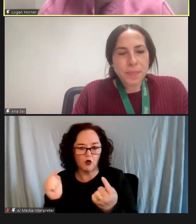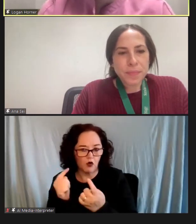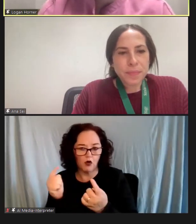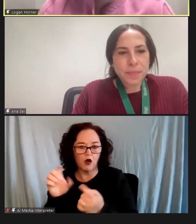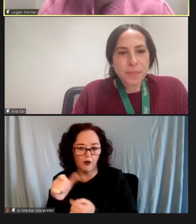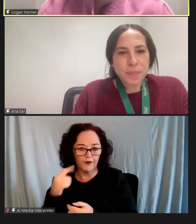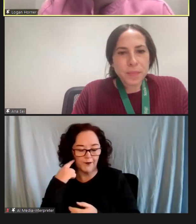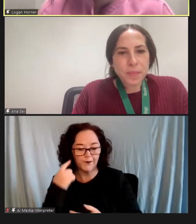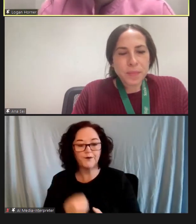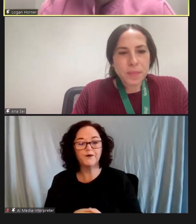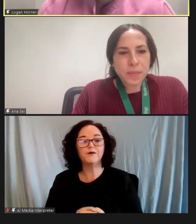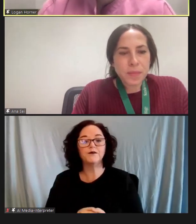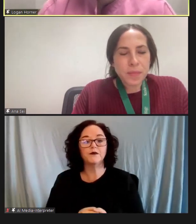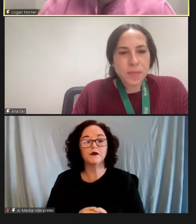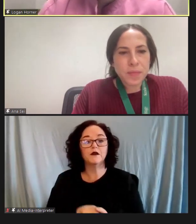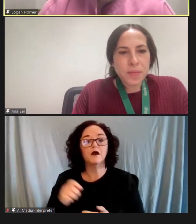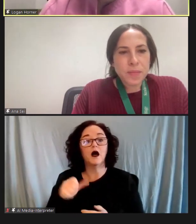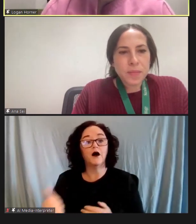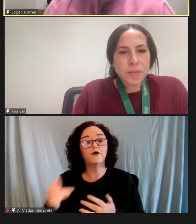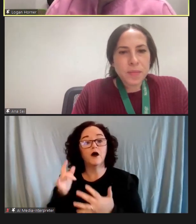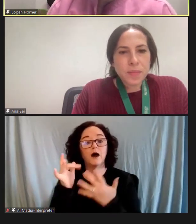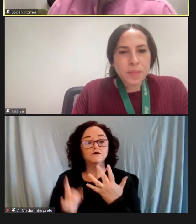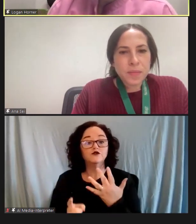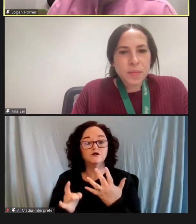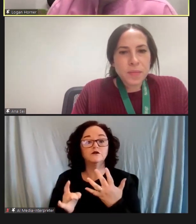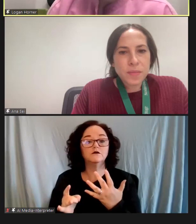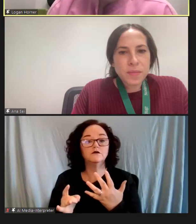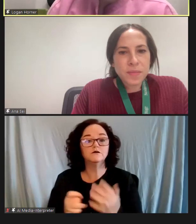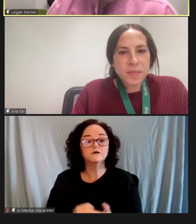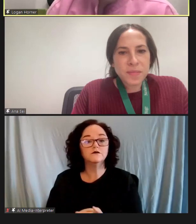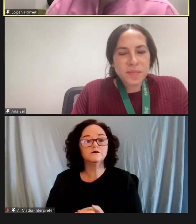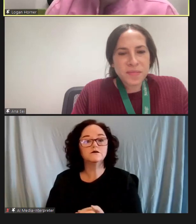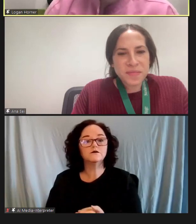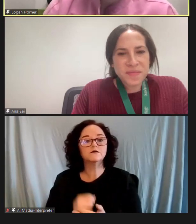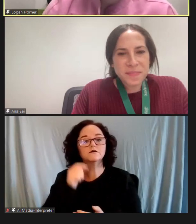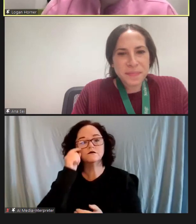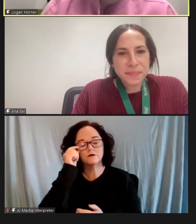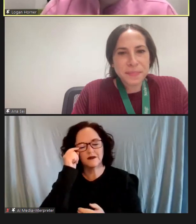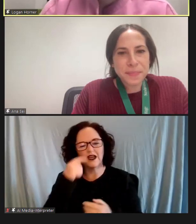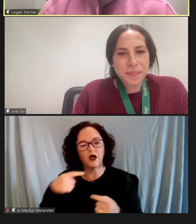hearing aid and I'm going to be real